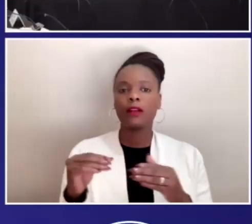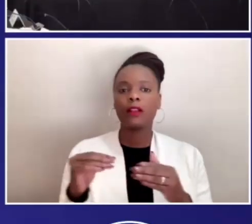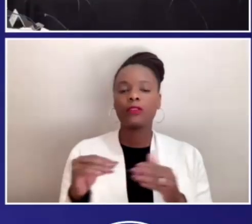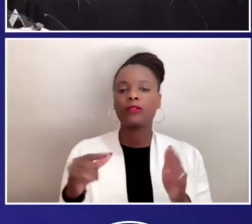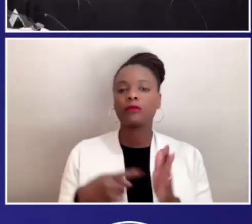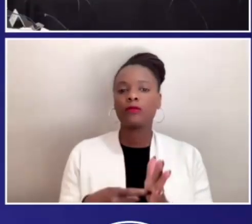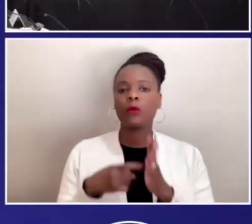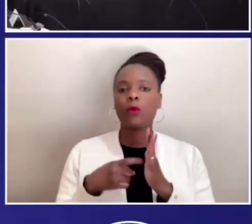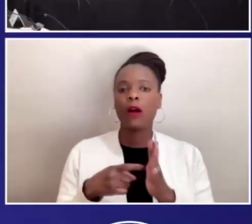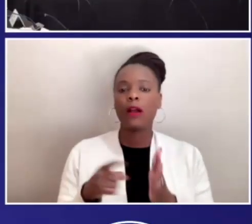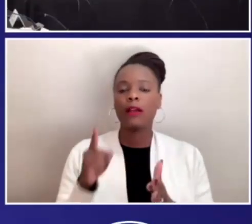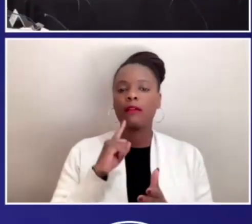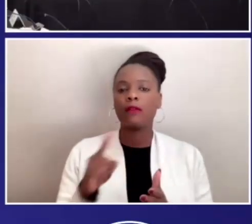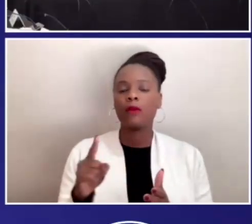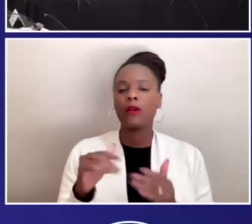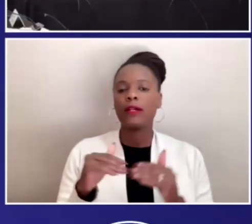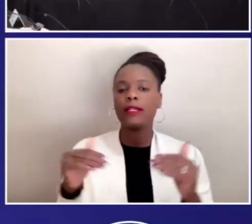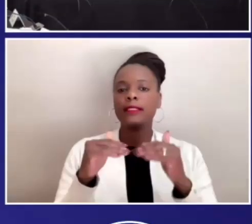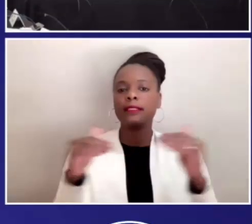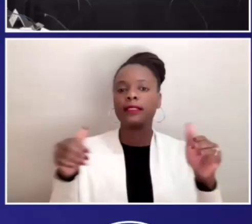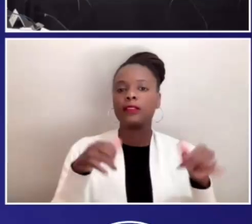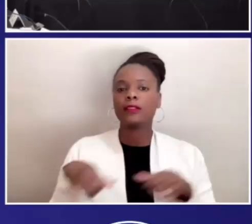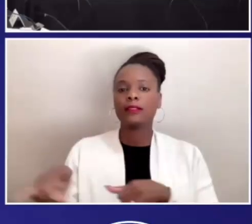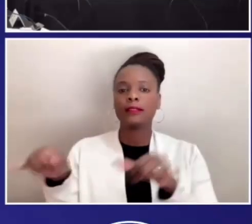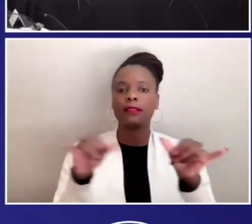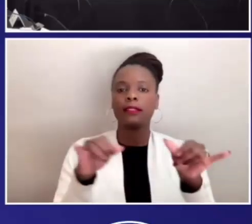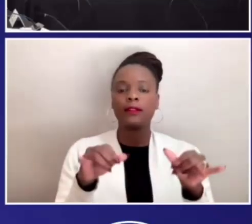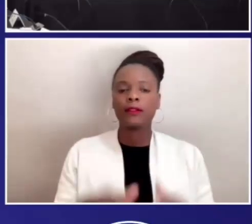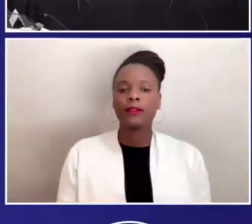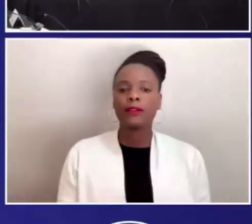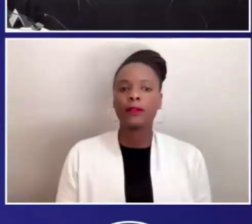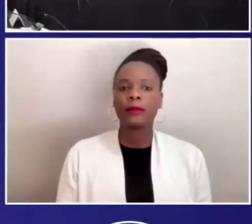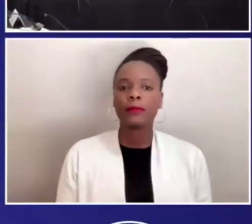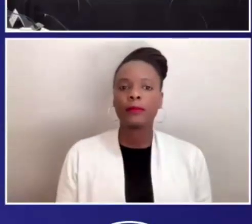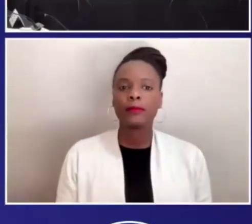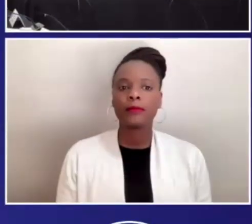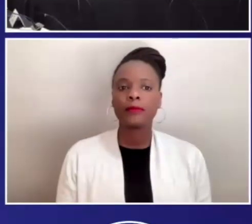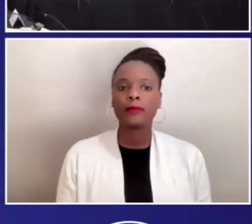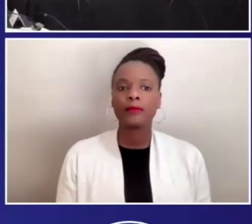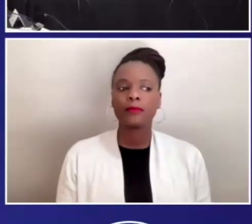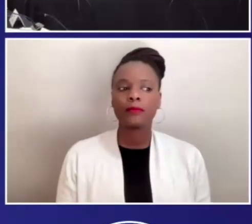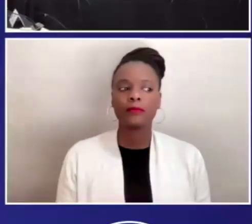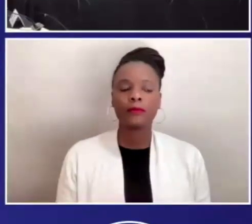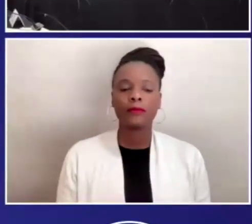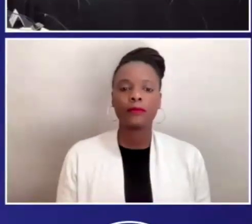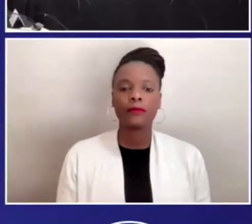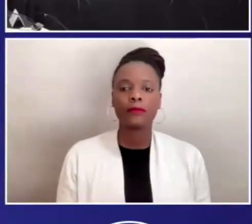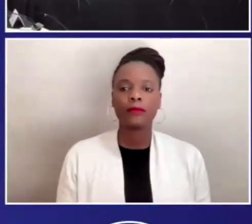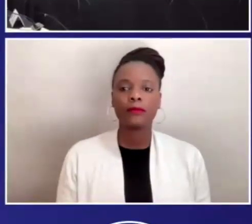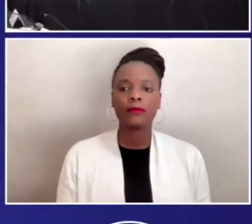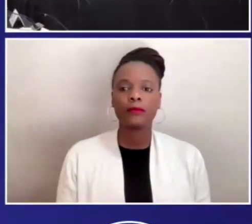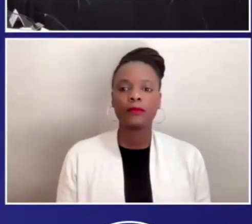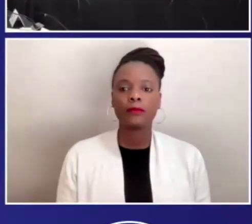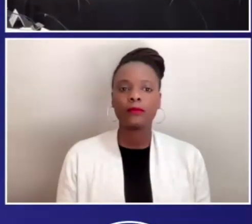_MR. HOLT Alex: Okay. So, so, under your current reading of